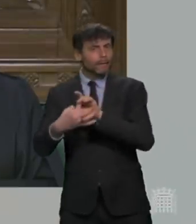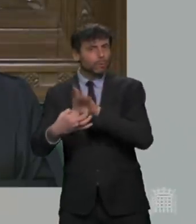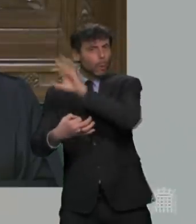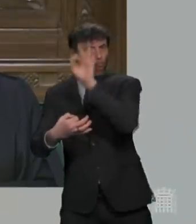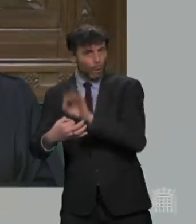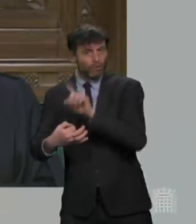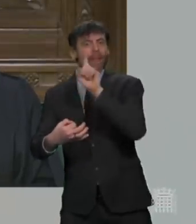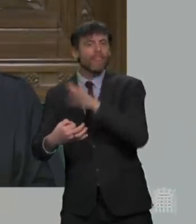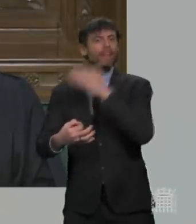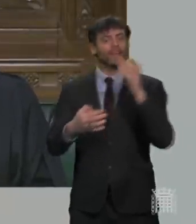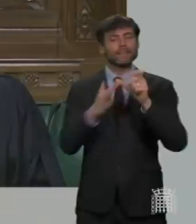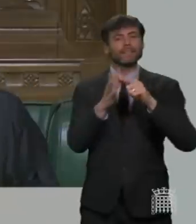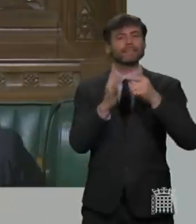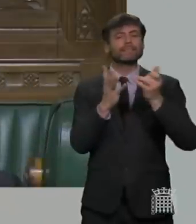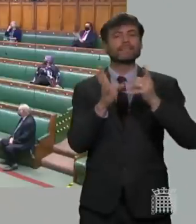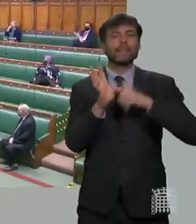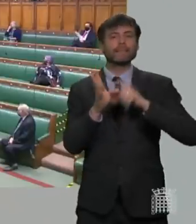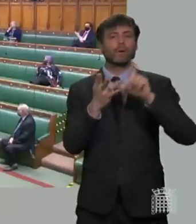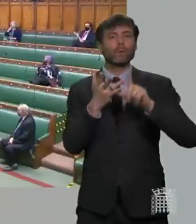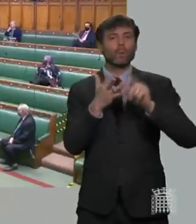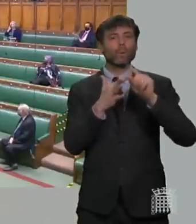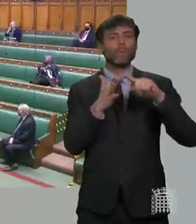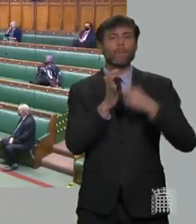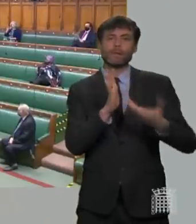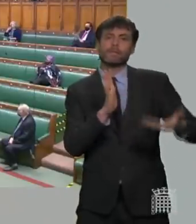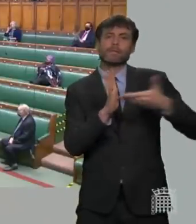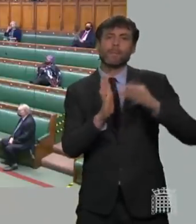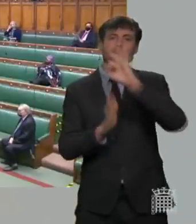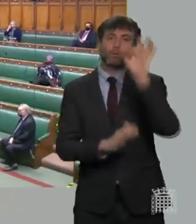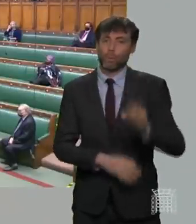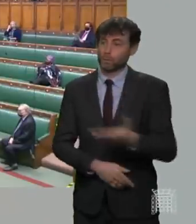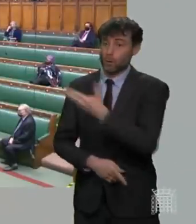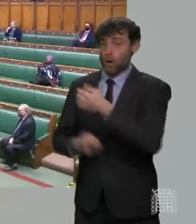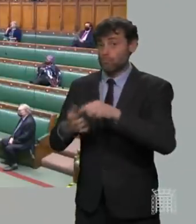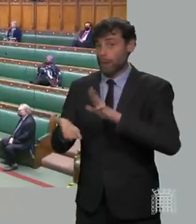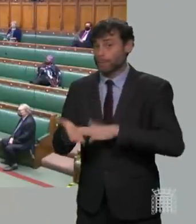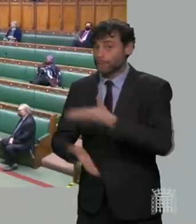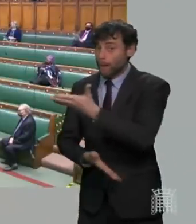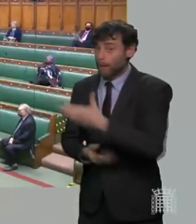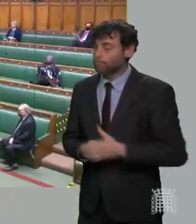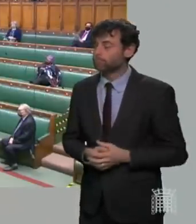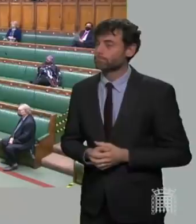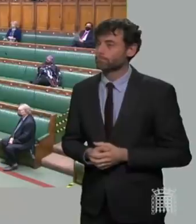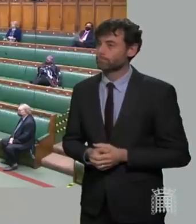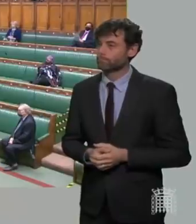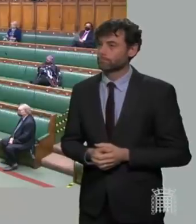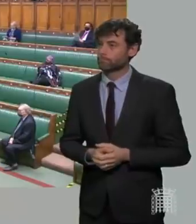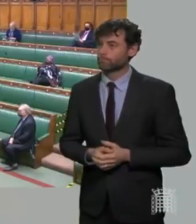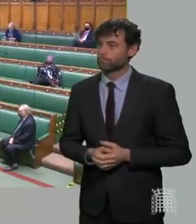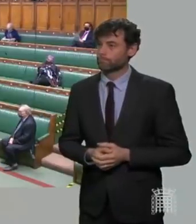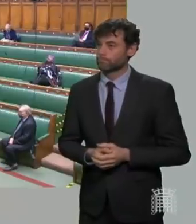engagements for Wednesday 10 March. The Prime Minister (Boris Johnson)